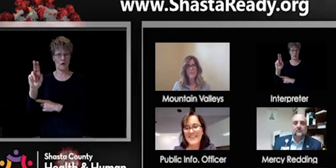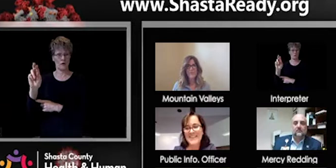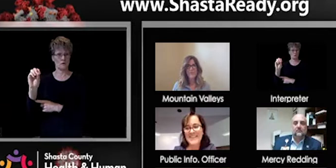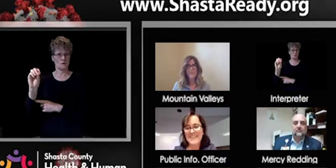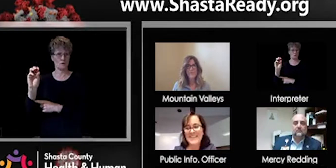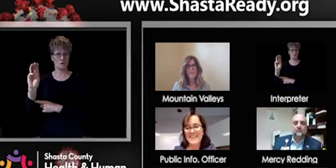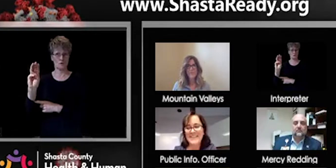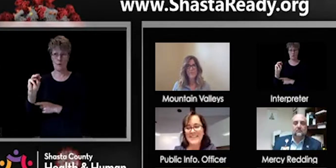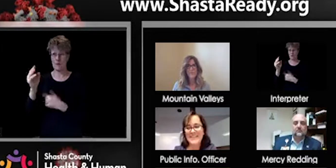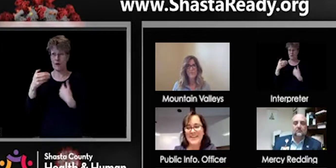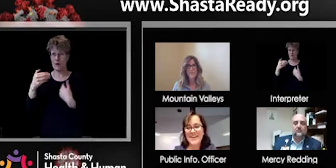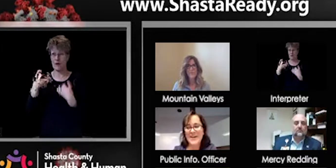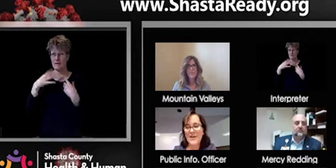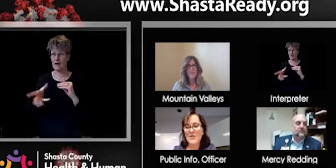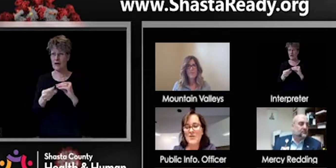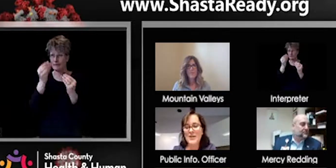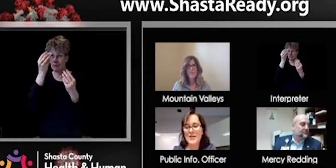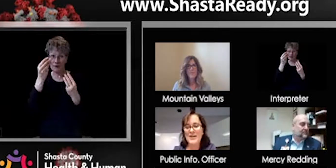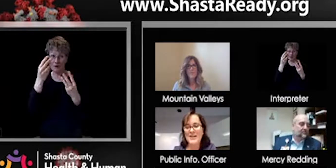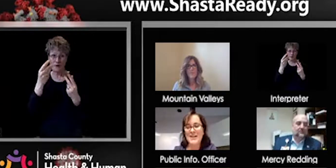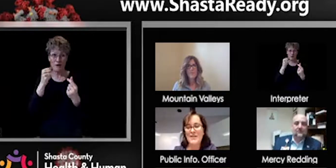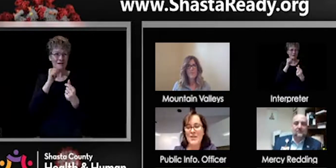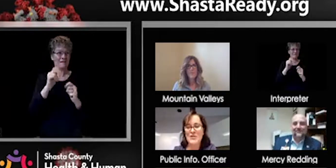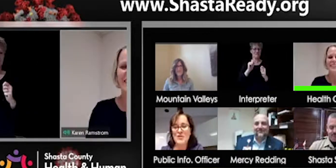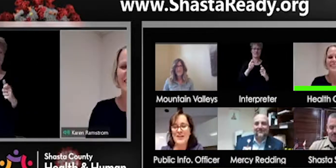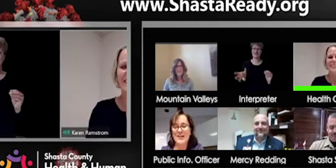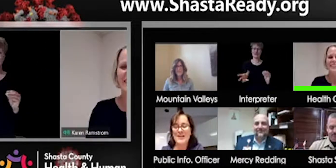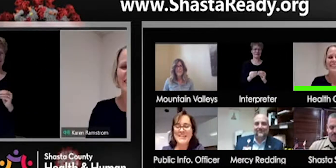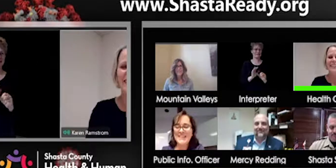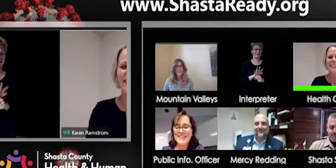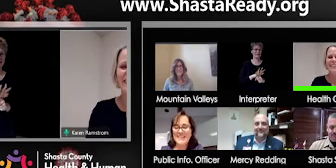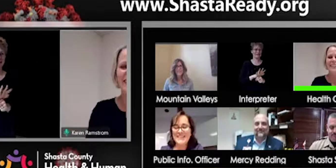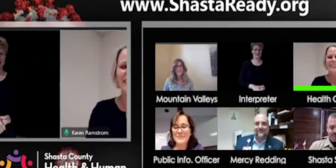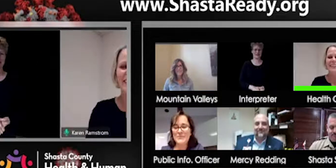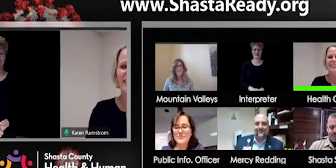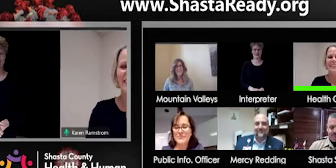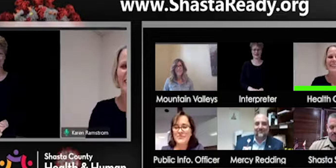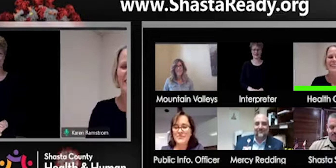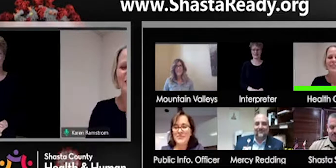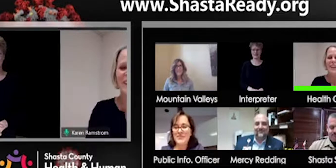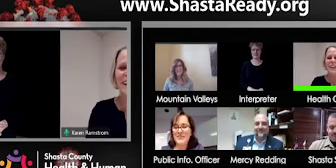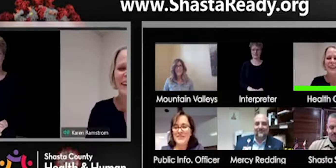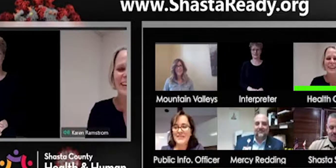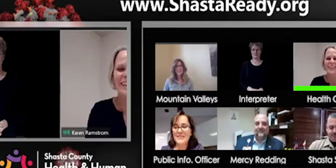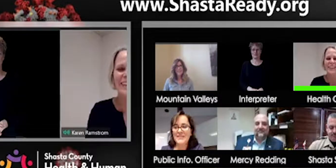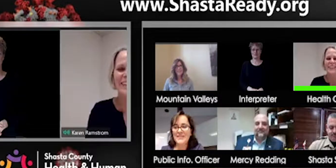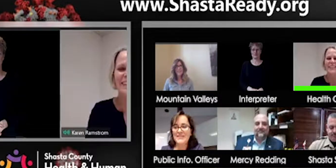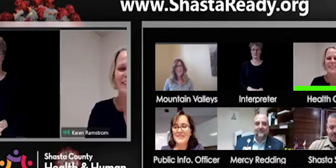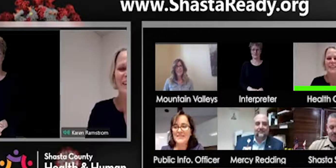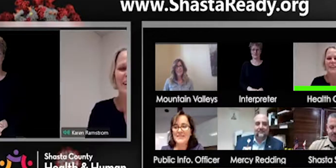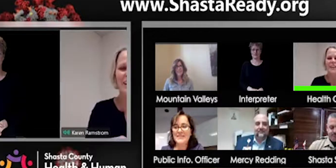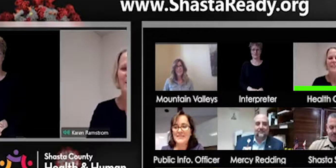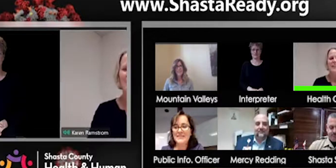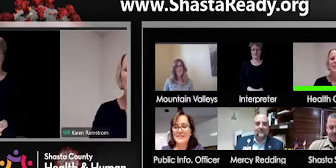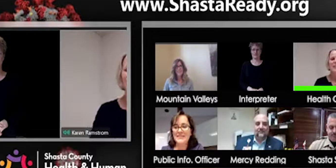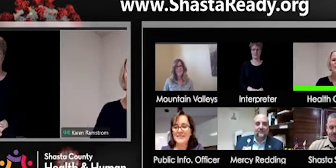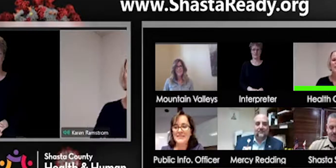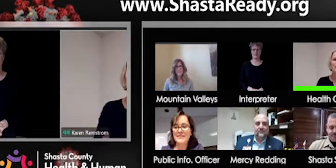I did, thanks Donnell. I wasn’t fast enough with my unmute button. That’s okay, thanks